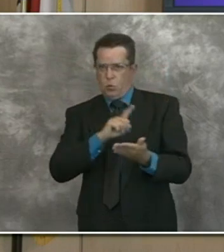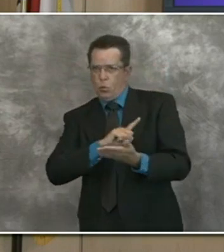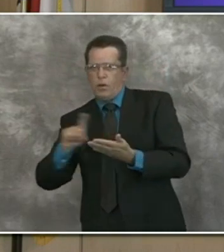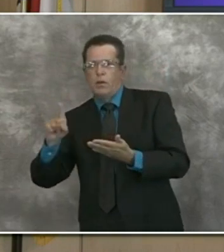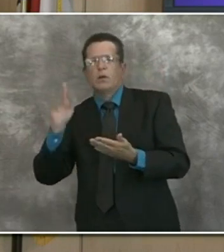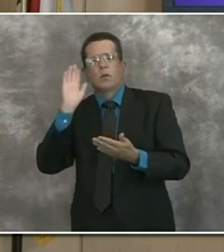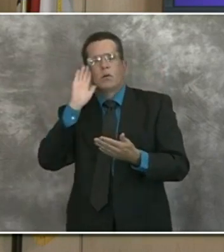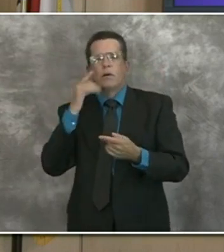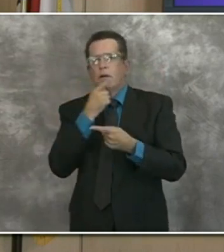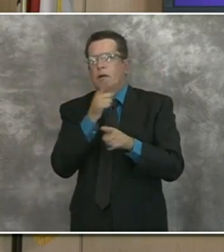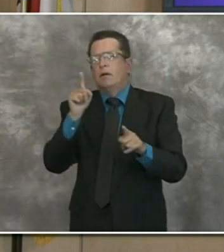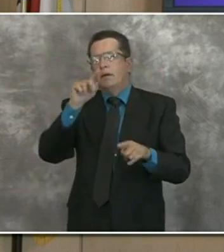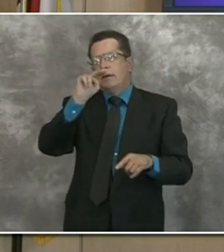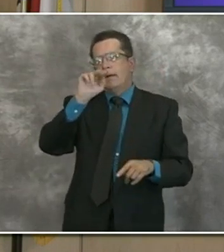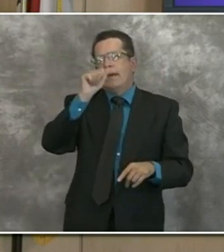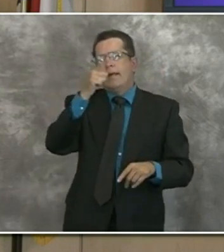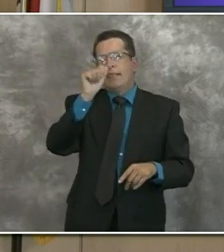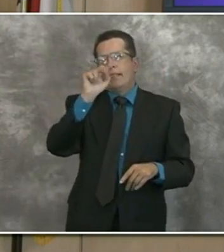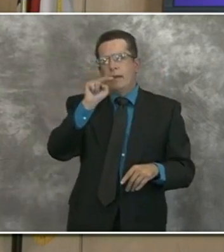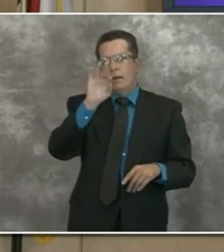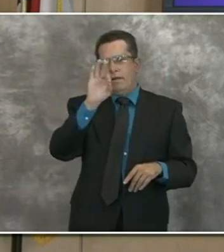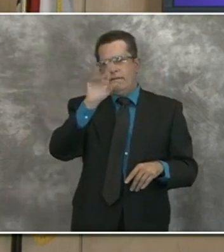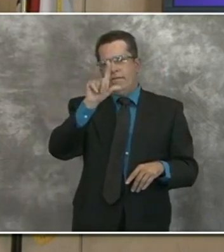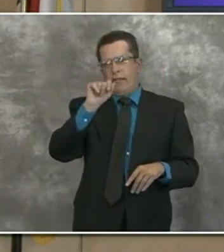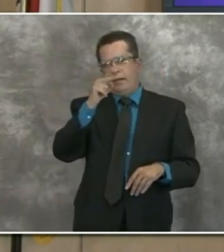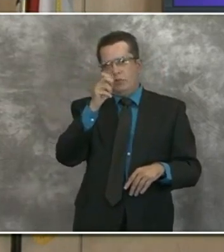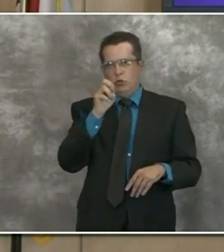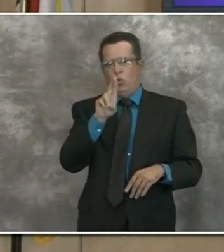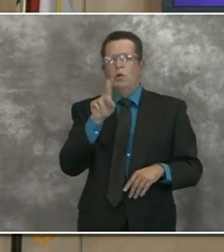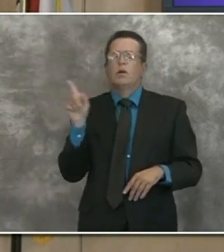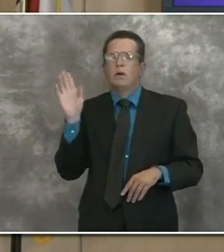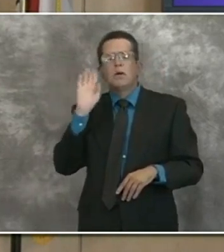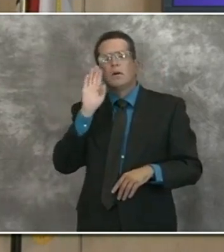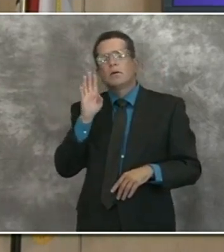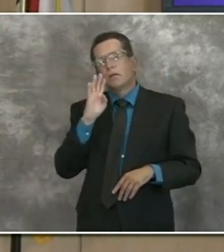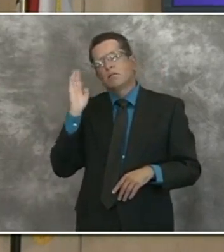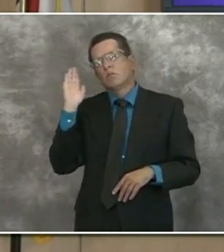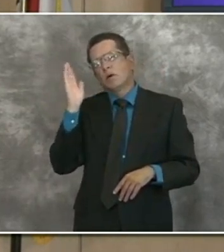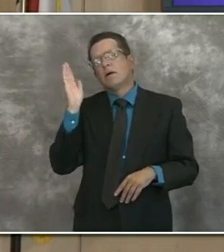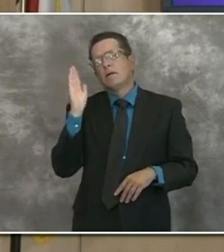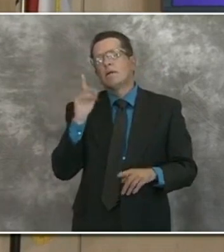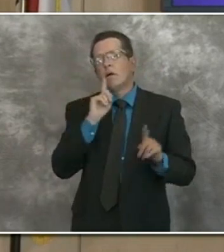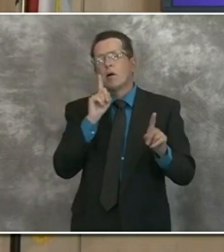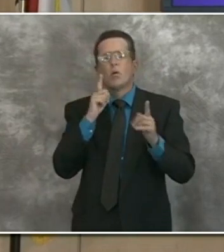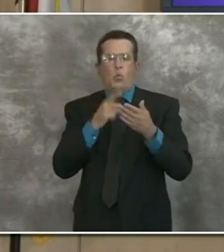PATIENTS. NOW GO OVER THE SPECIFIC LIST OF BUSINESSES AND ACTIVITIES O KING LATER